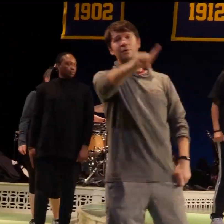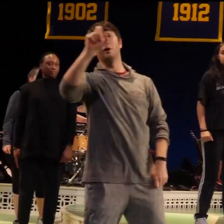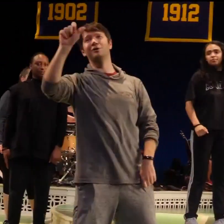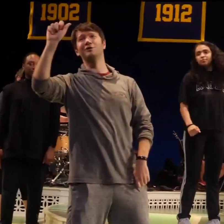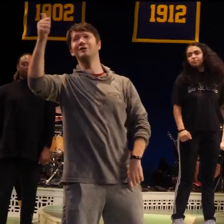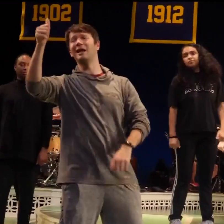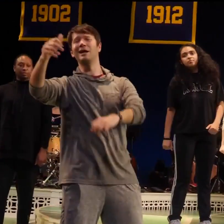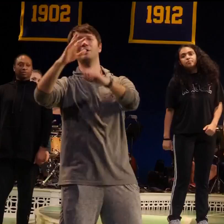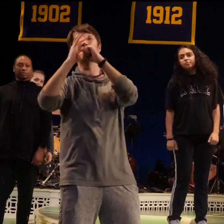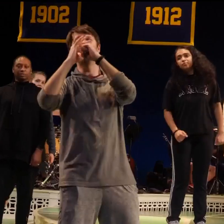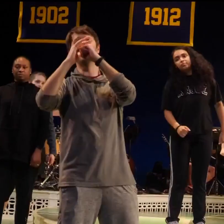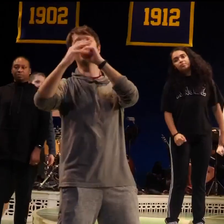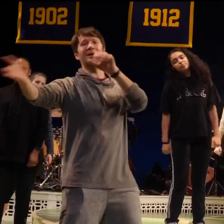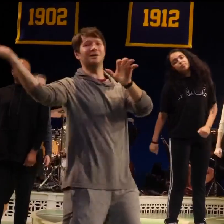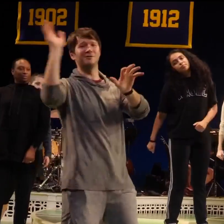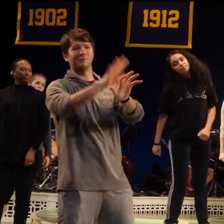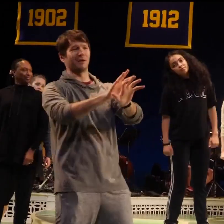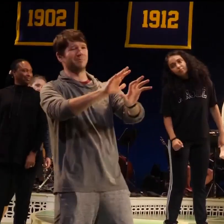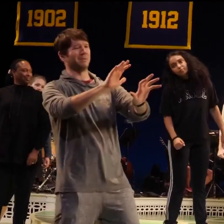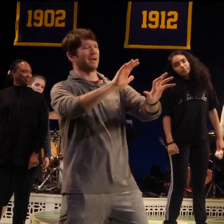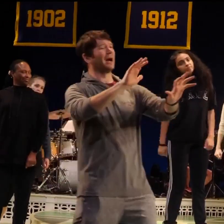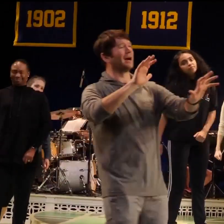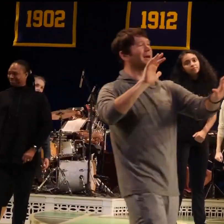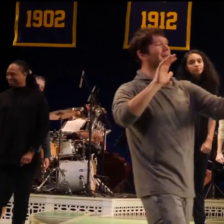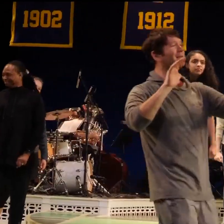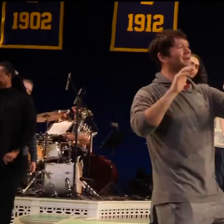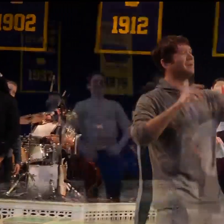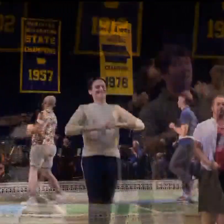spirited musical numbers. Sly scam